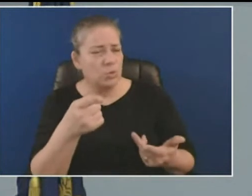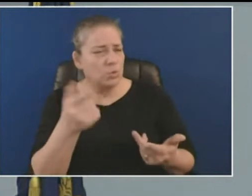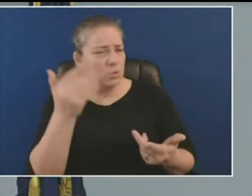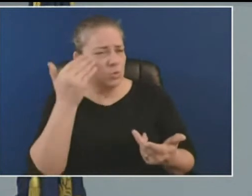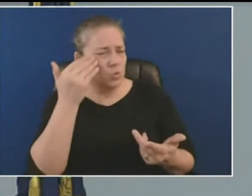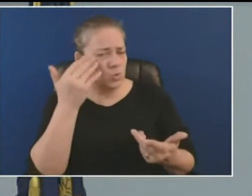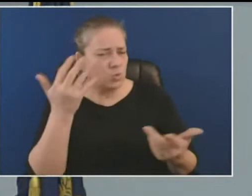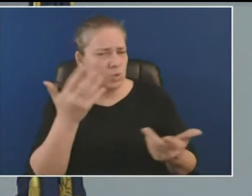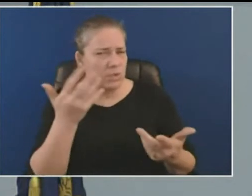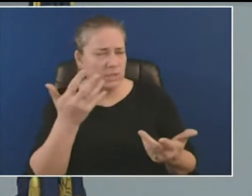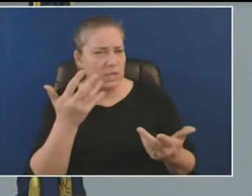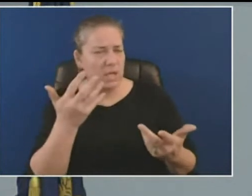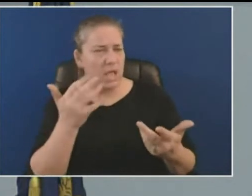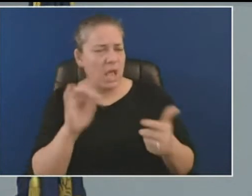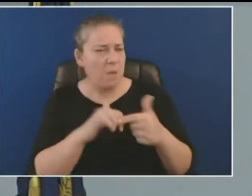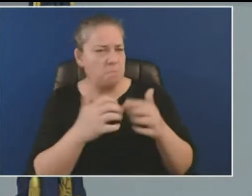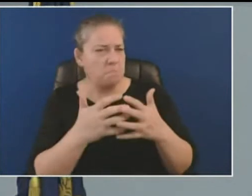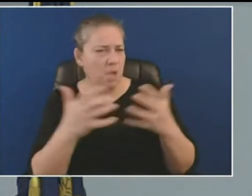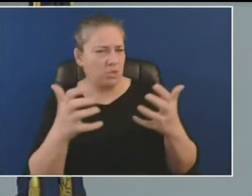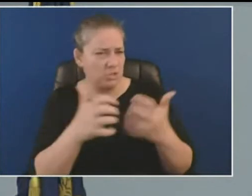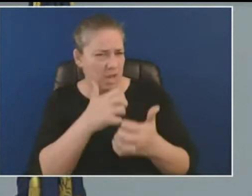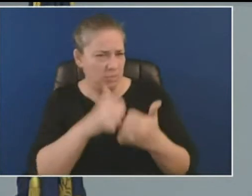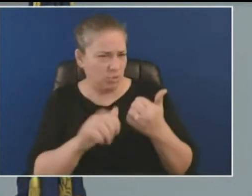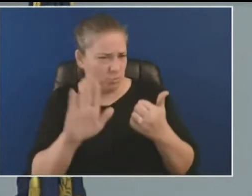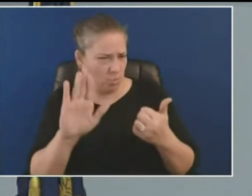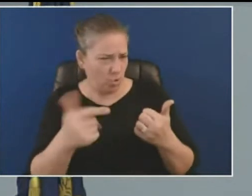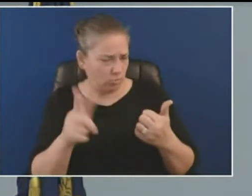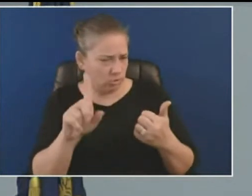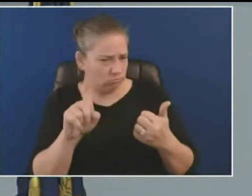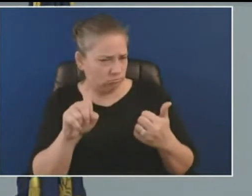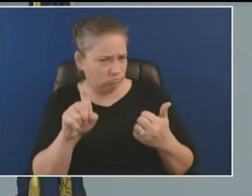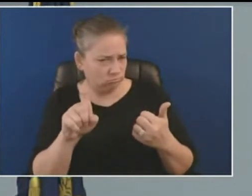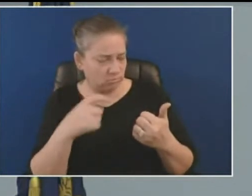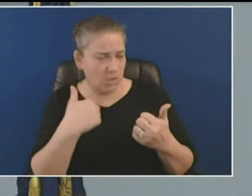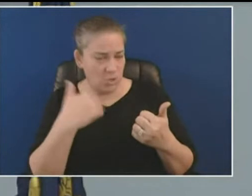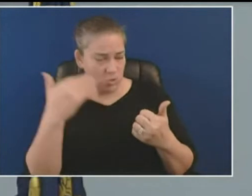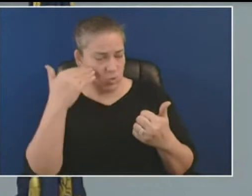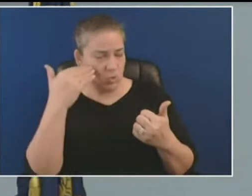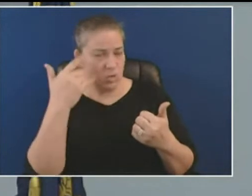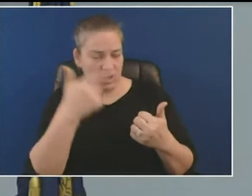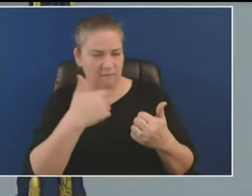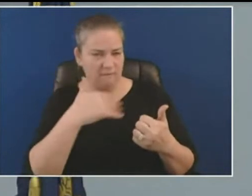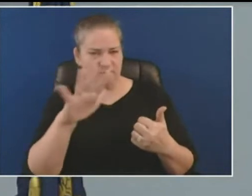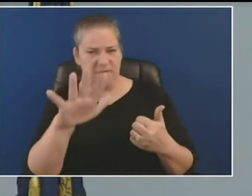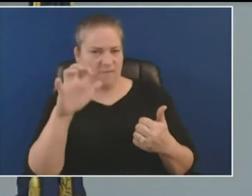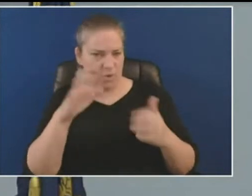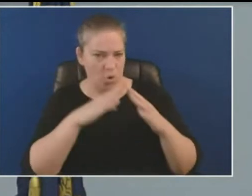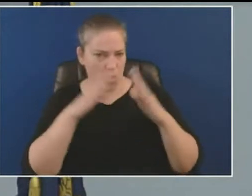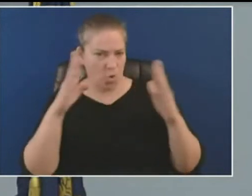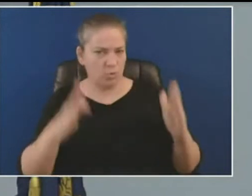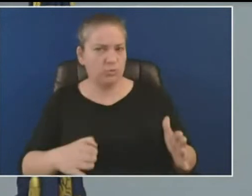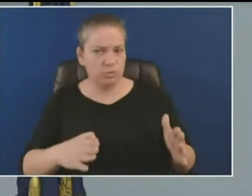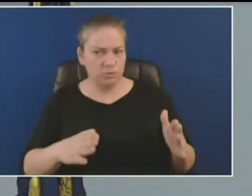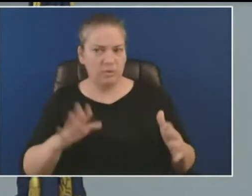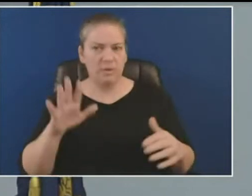was done in Bowling Green? I know that it was mentioned there were 500 houses and 100 businesses, but do we have any idea of like